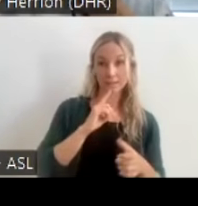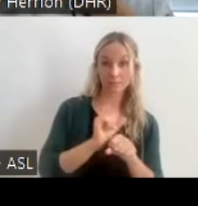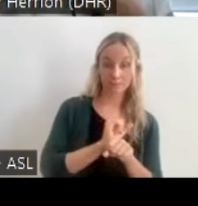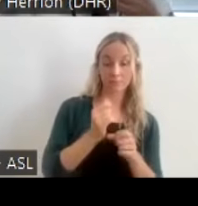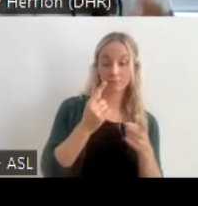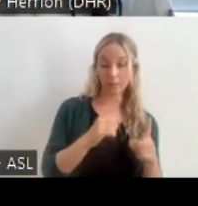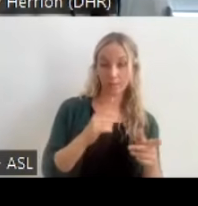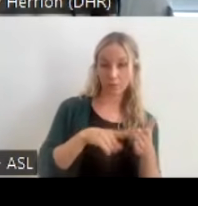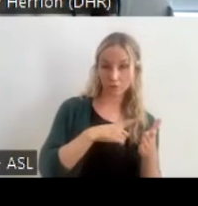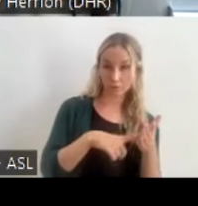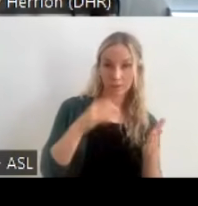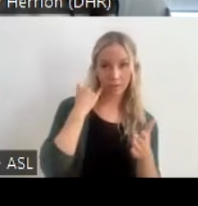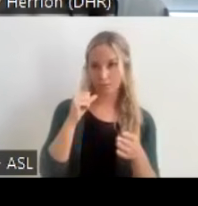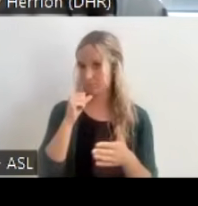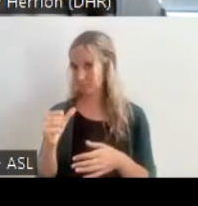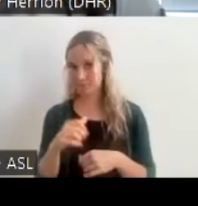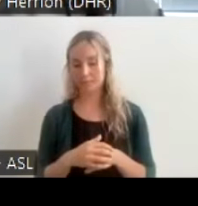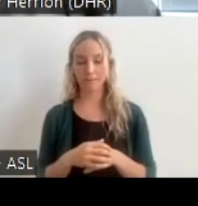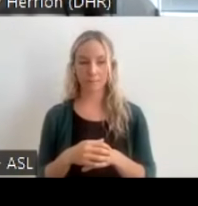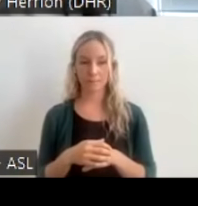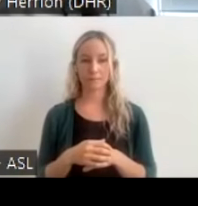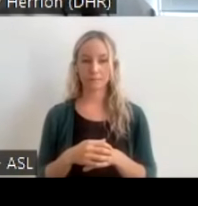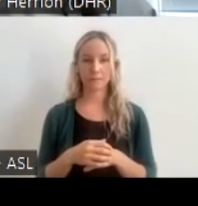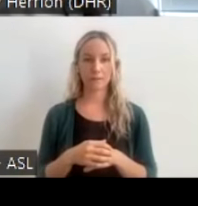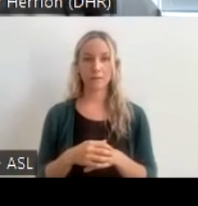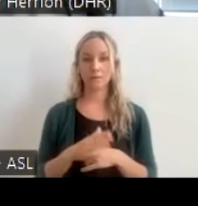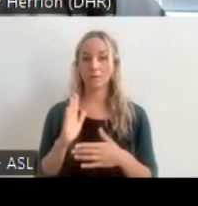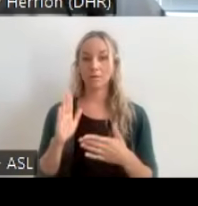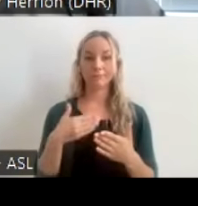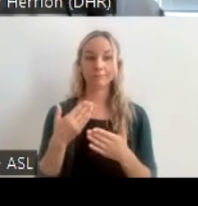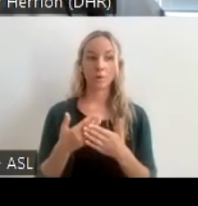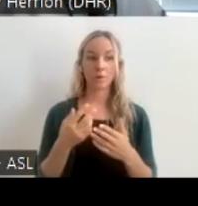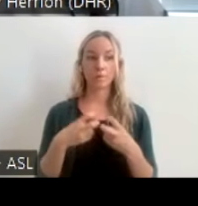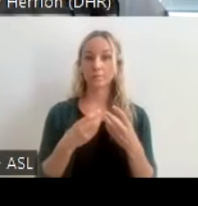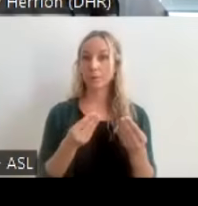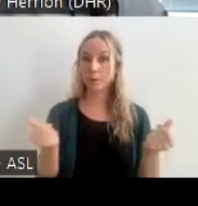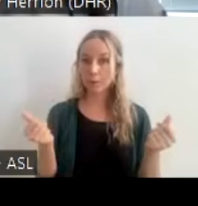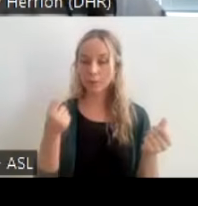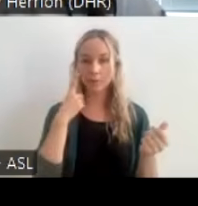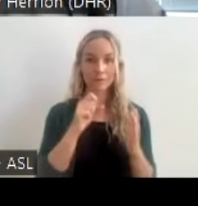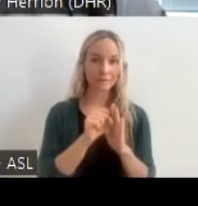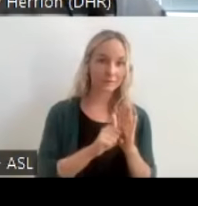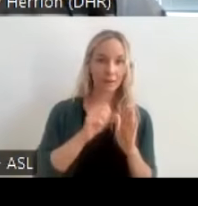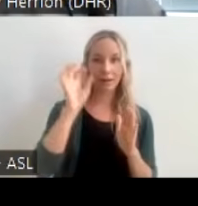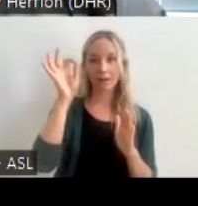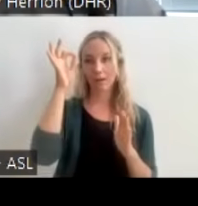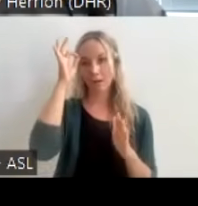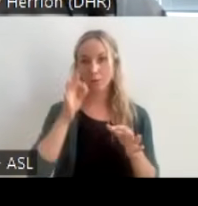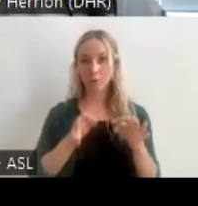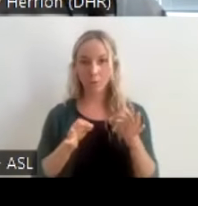state or federal court are also available at our disposal and we can enforce those remedies, We can order to